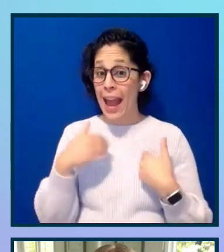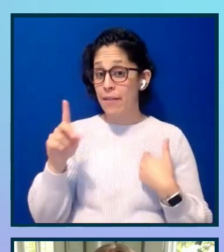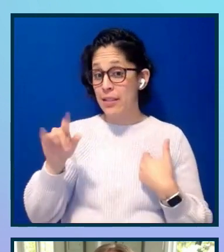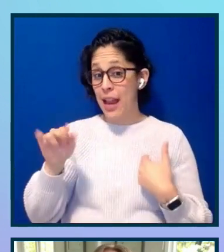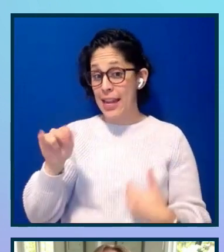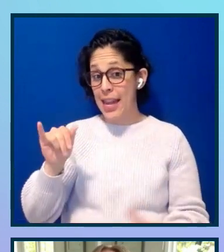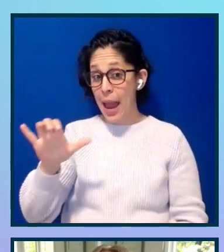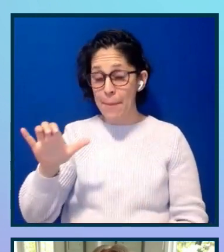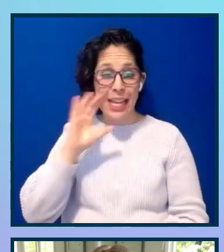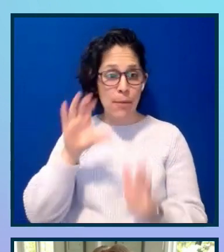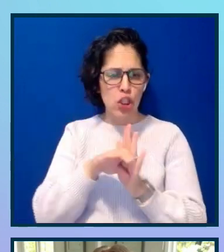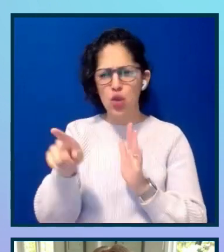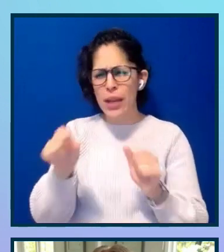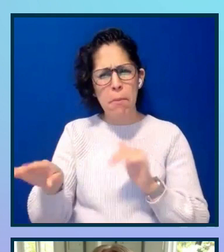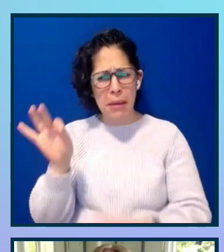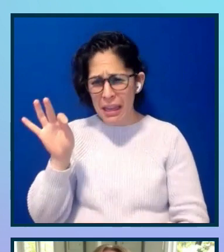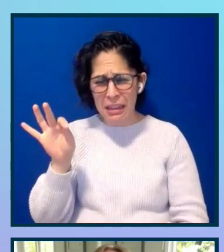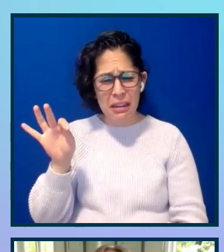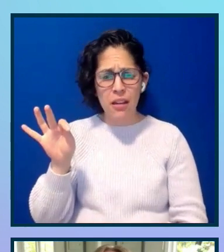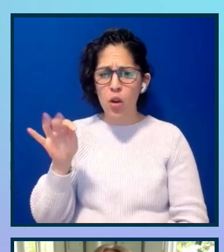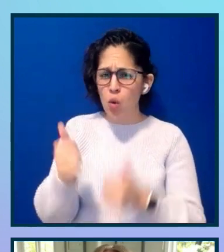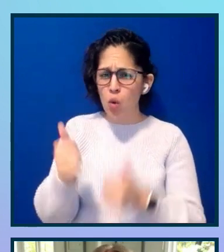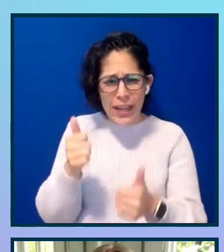you can just select the demographic that you're working in.